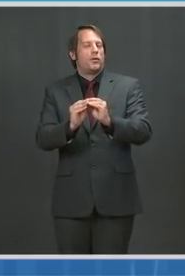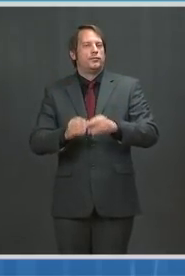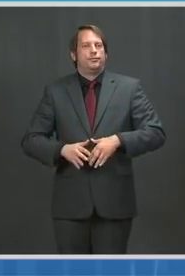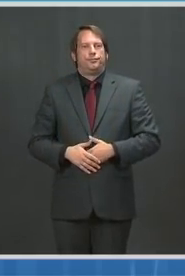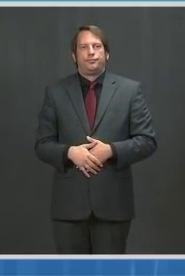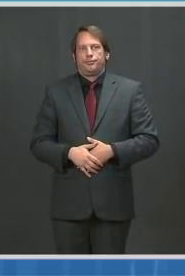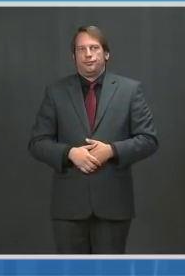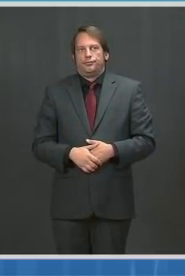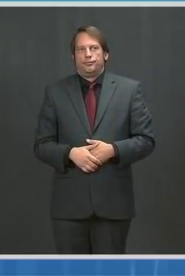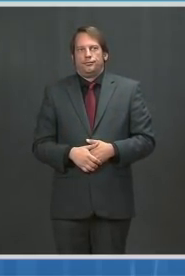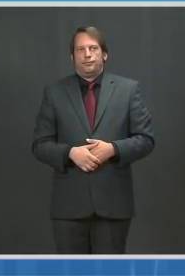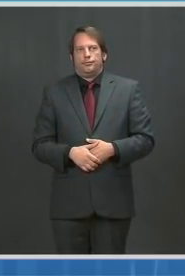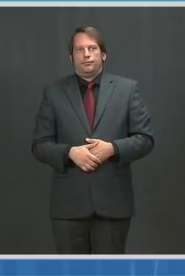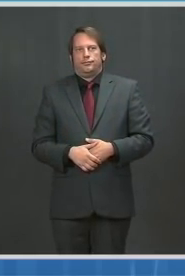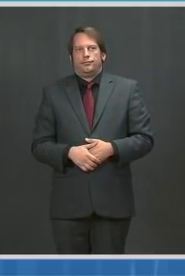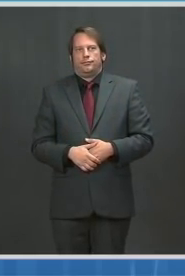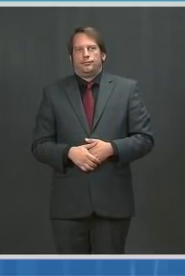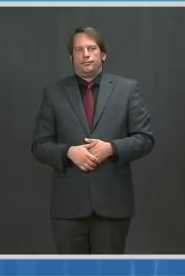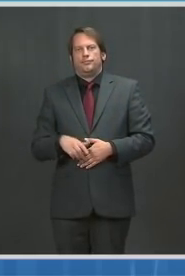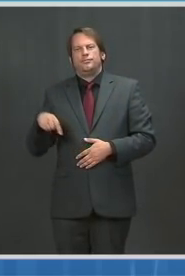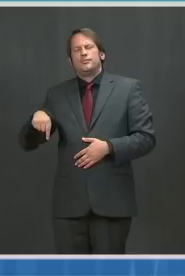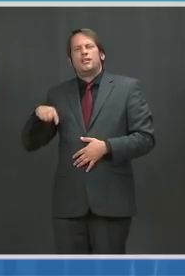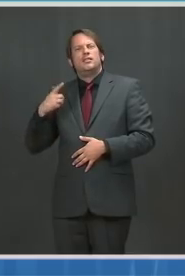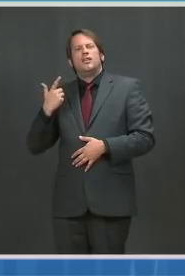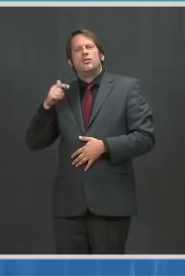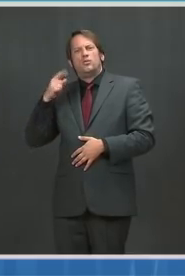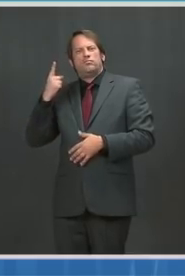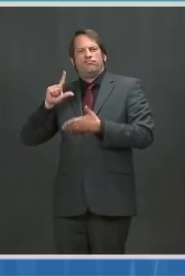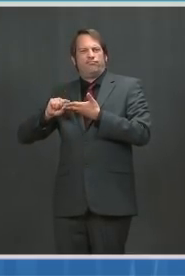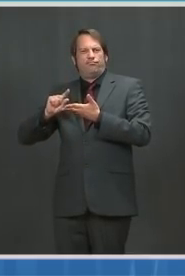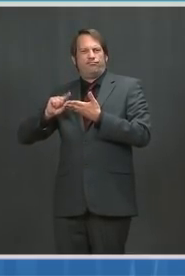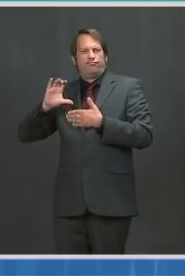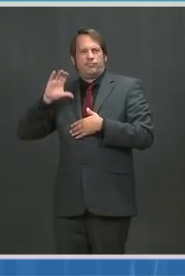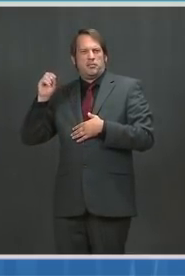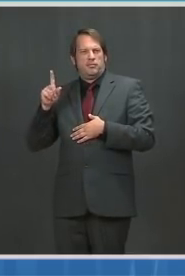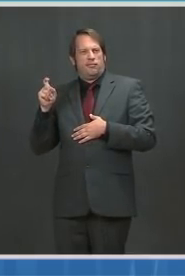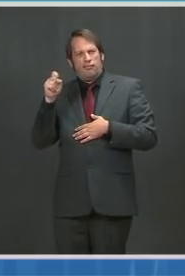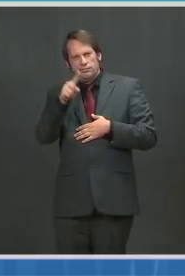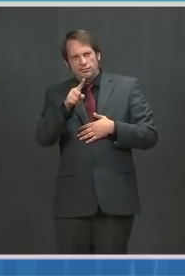The Press: Thanks for taking my question. Michigan's COVID-19 case rate leads the nation,